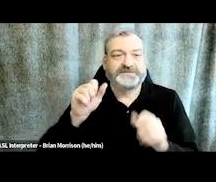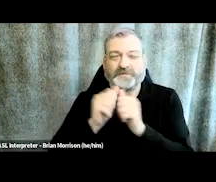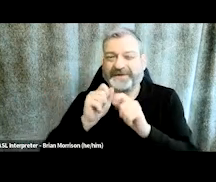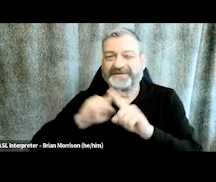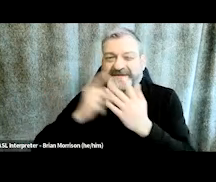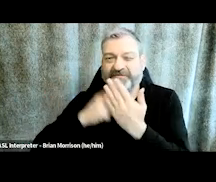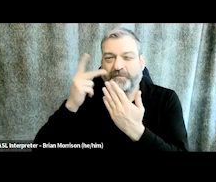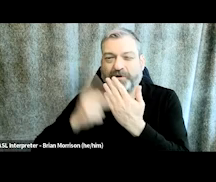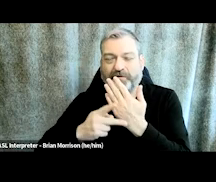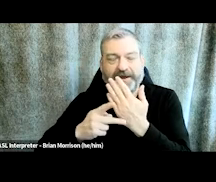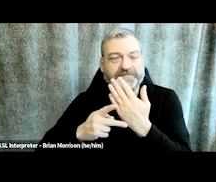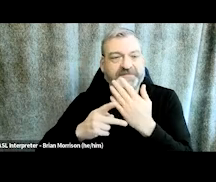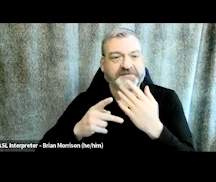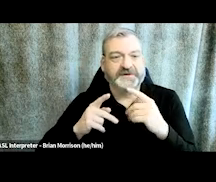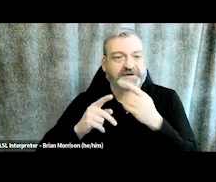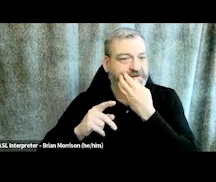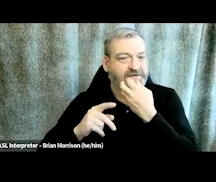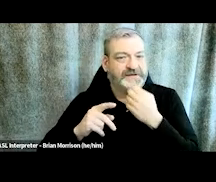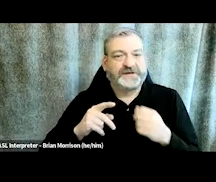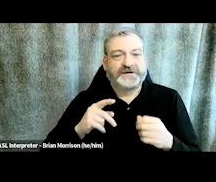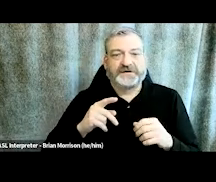fully accessible for all pieces of content.